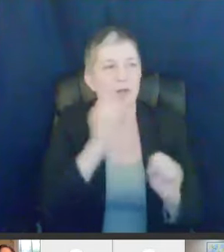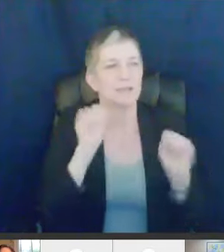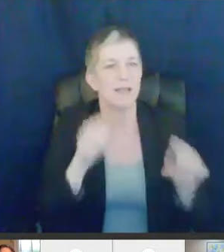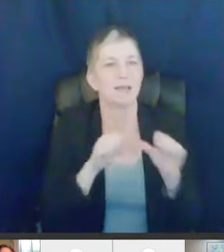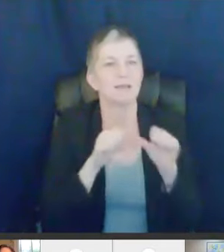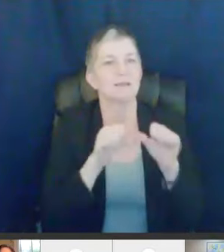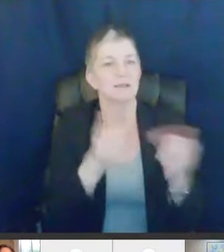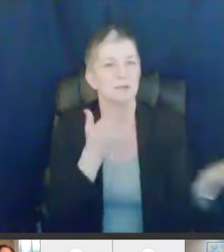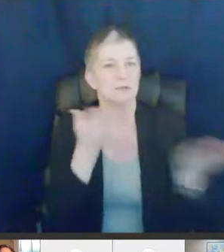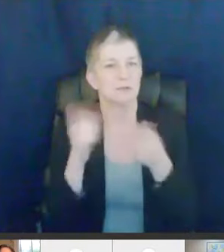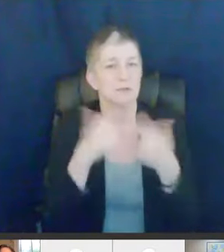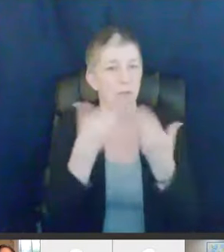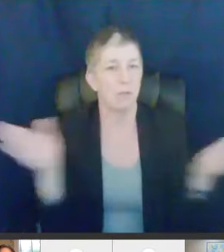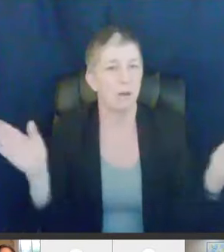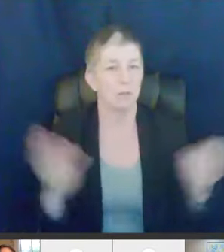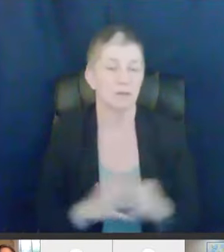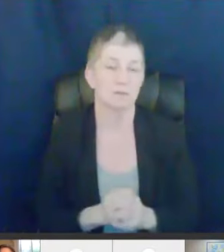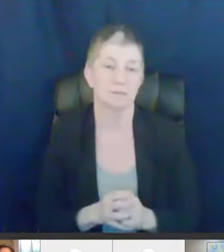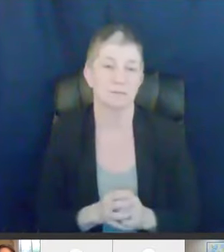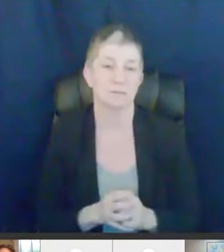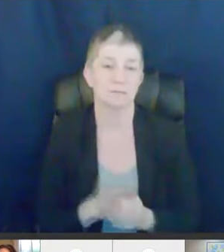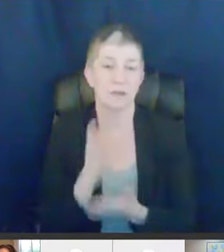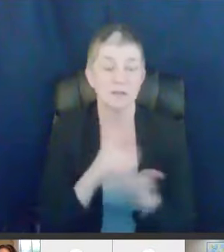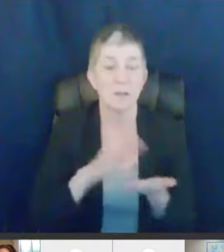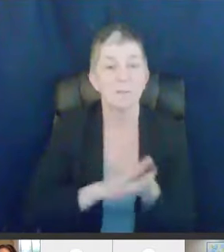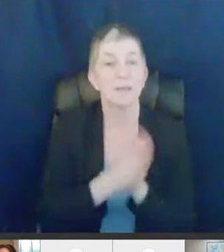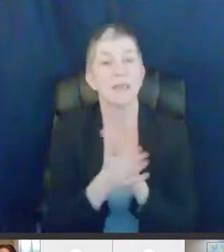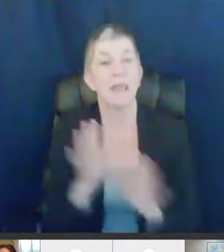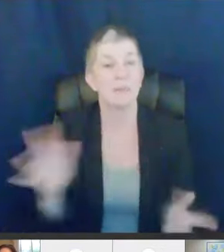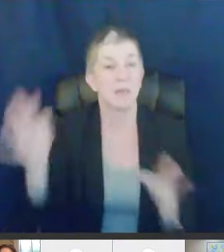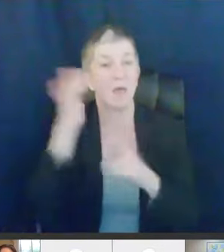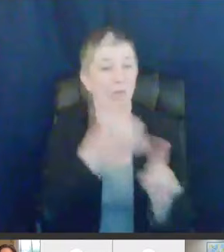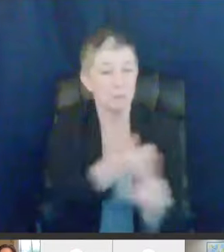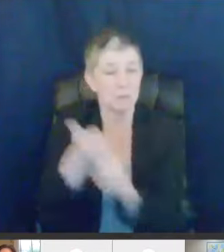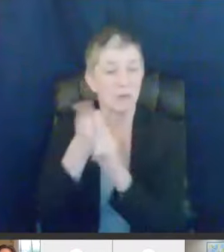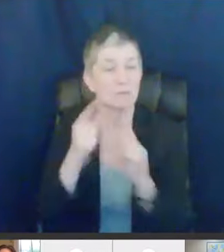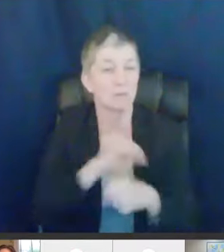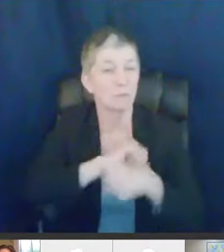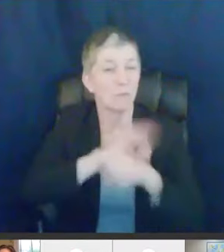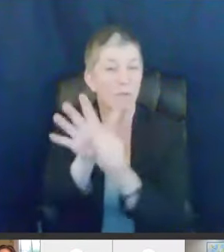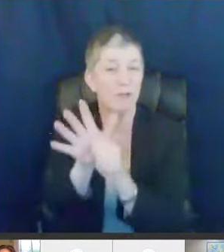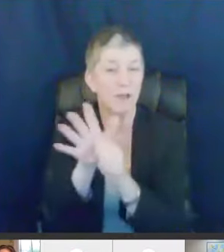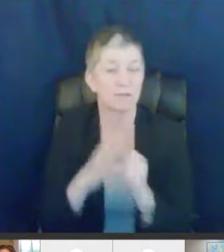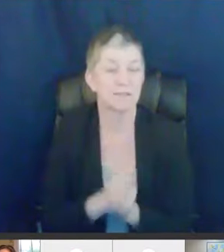public some of them became personally a little from the coronavirus some of them